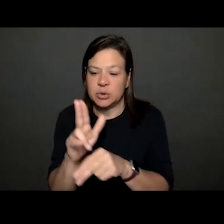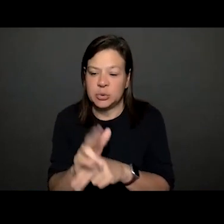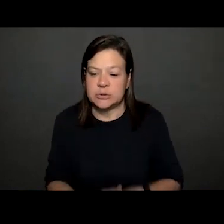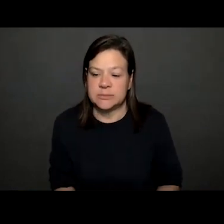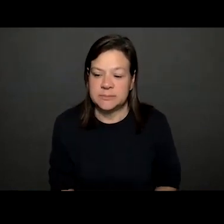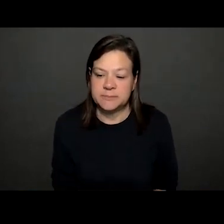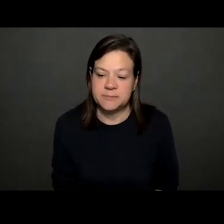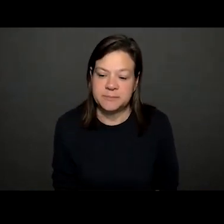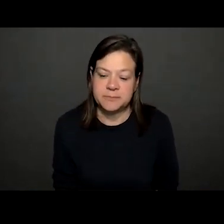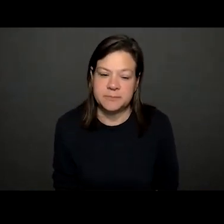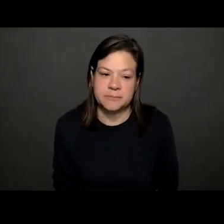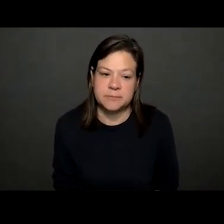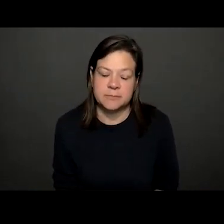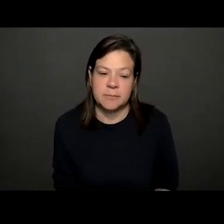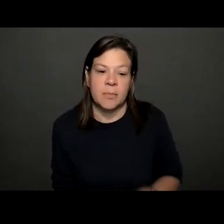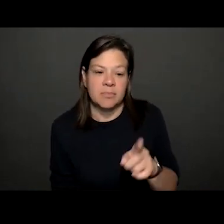THE SAME FORM IS USED FOR EVERY SINGLE SUMMER CAMP.